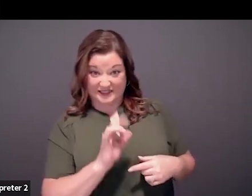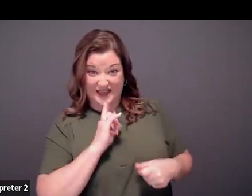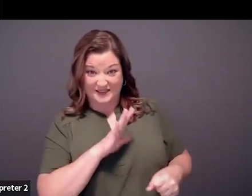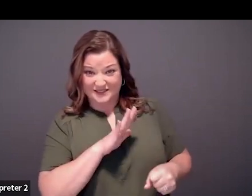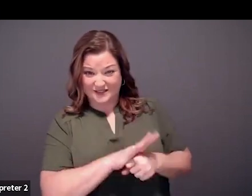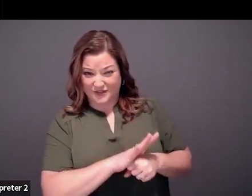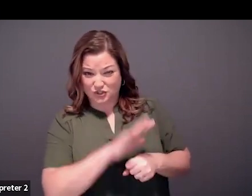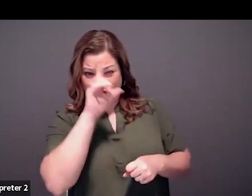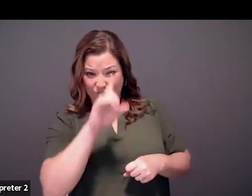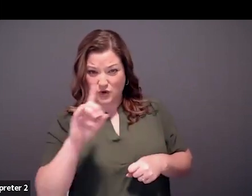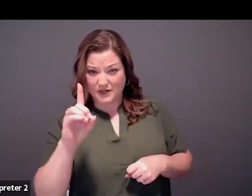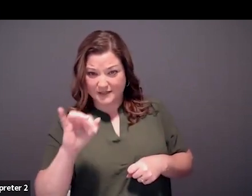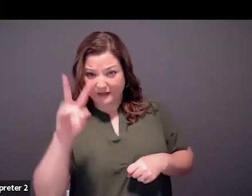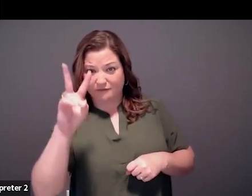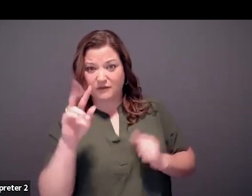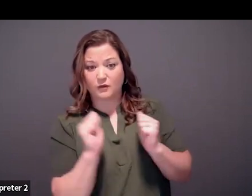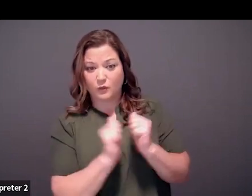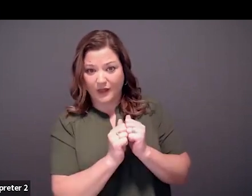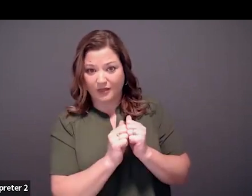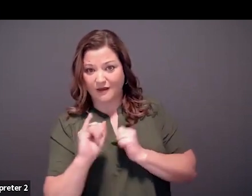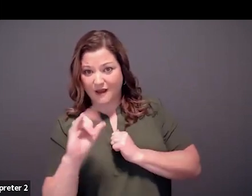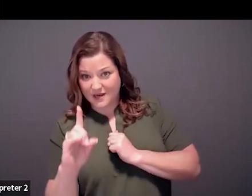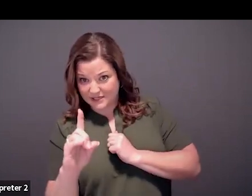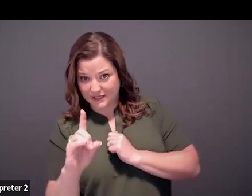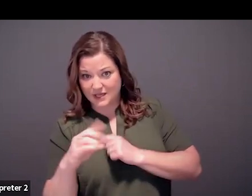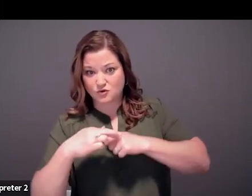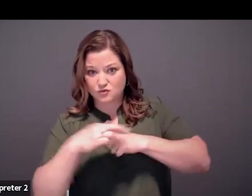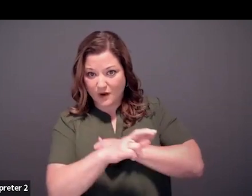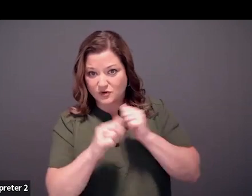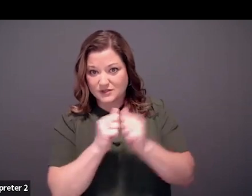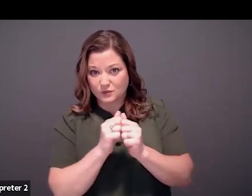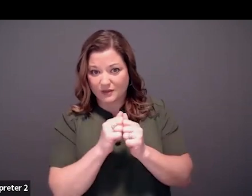in a div with an ID that is referenced with ARIA described by?